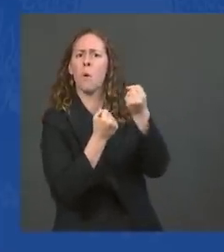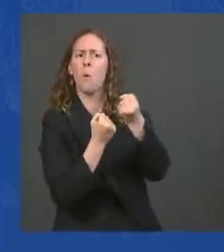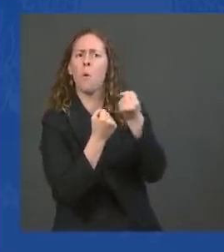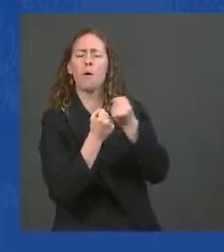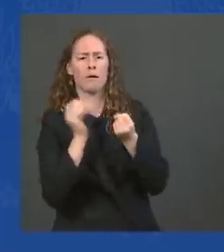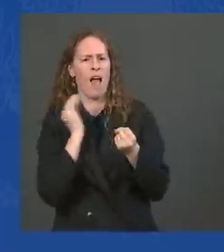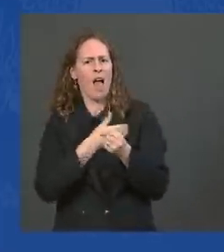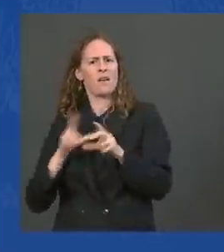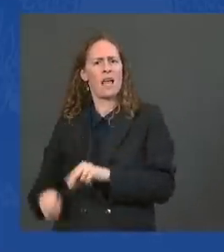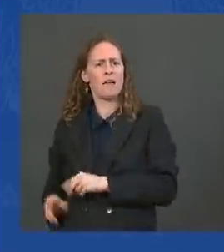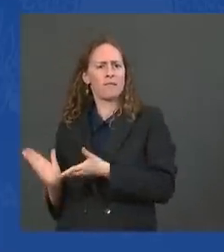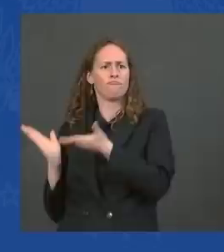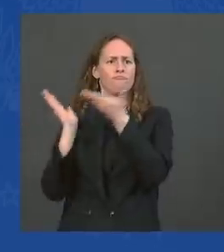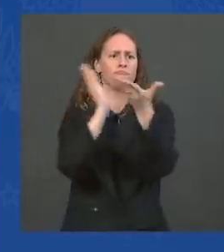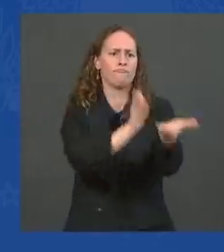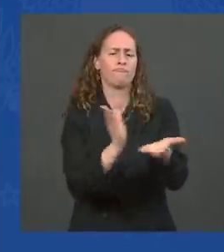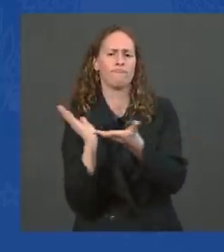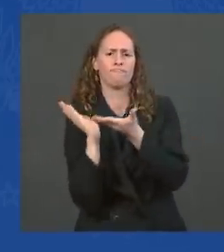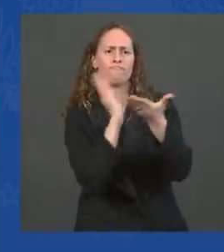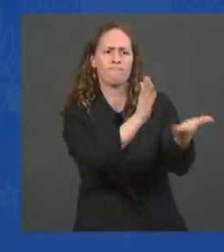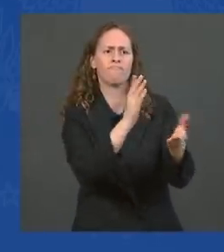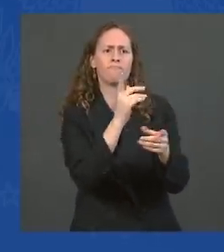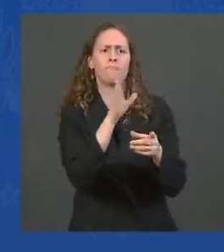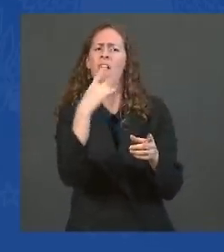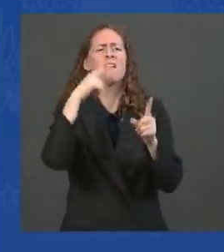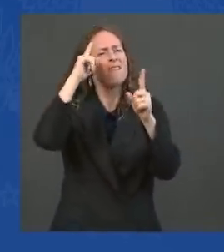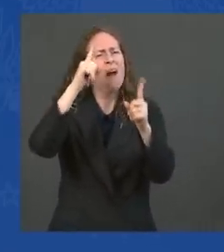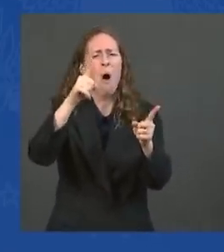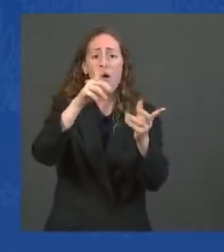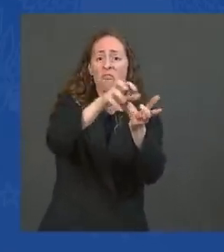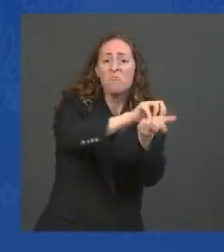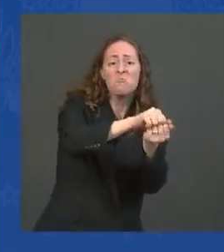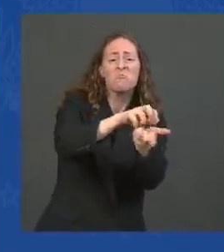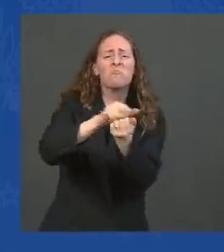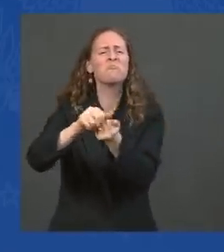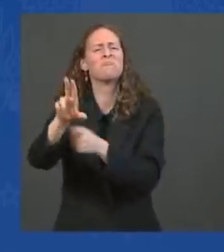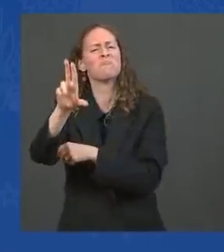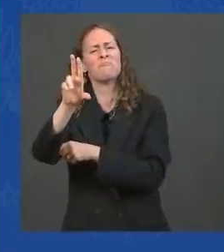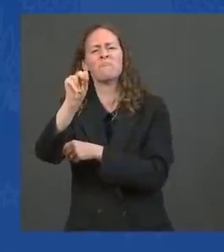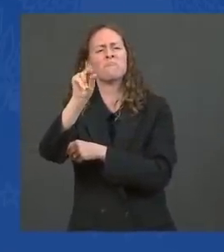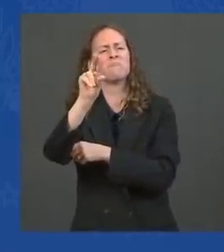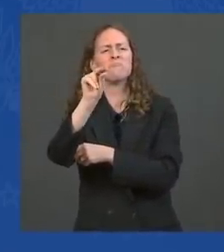I want to be exceedingly clear about this: We're not talking about nuclear-armed submarines.